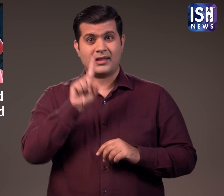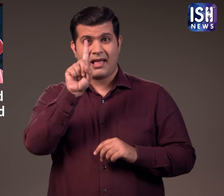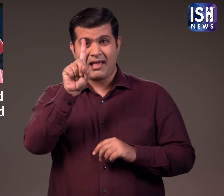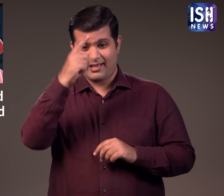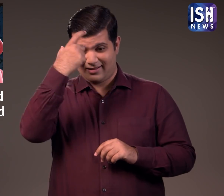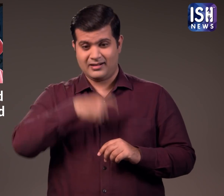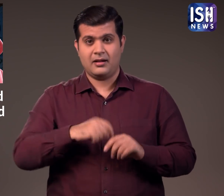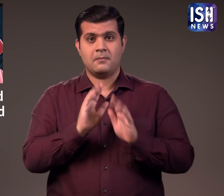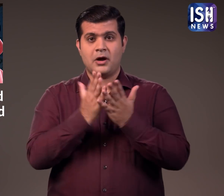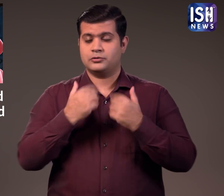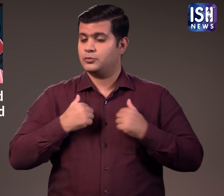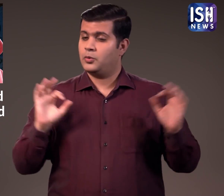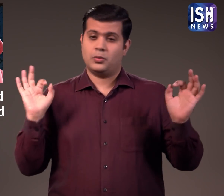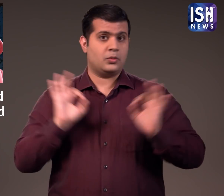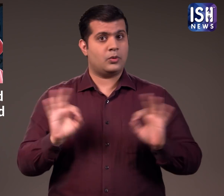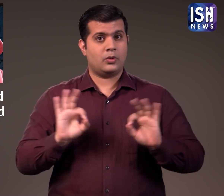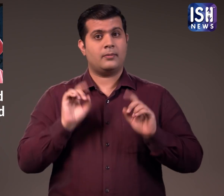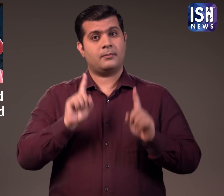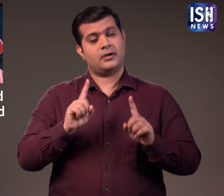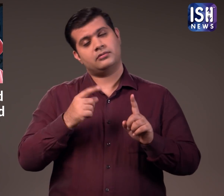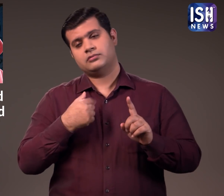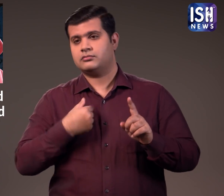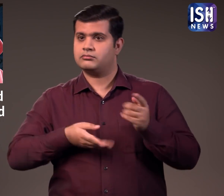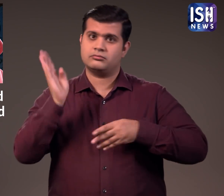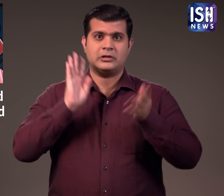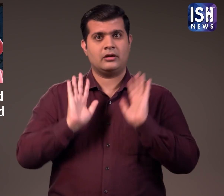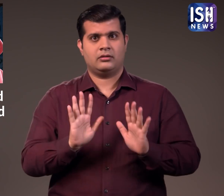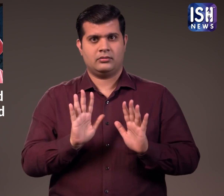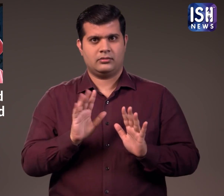However 1 person does not need a passport to travel.